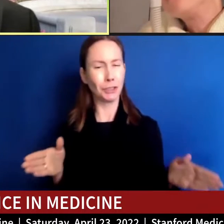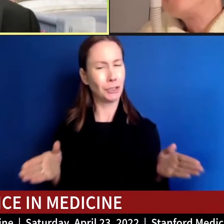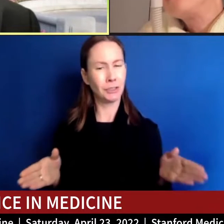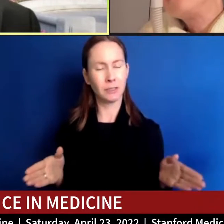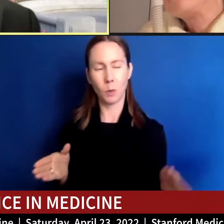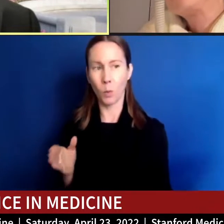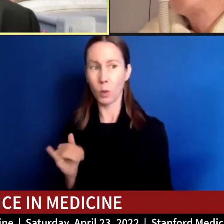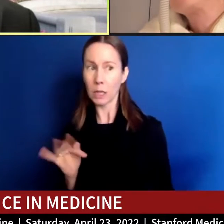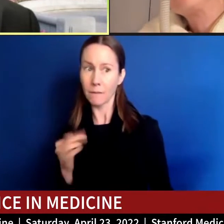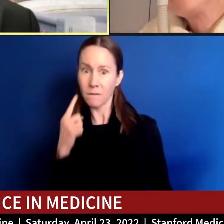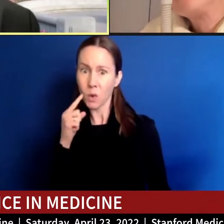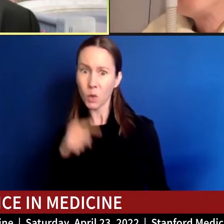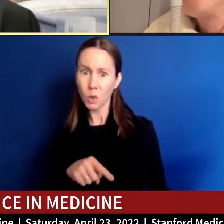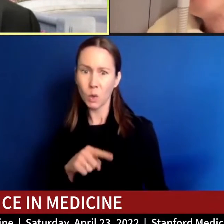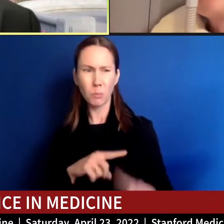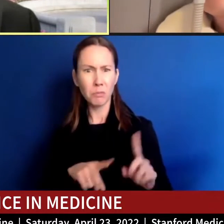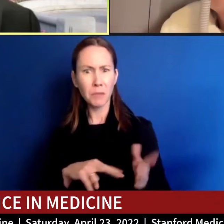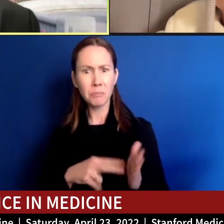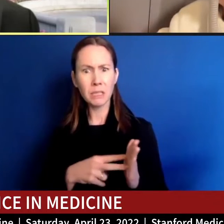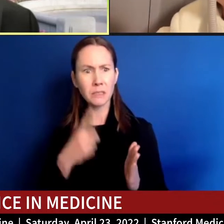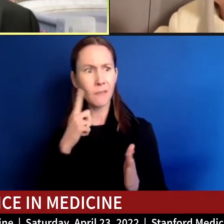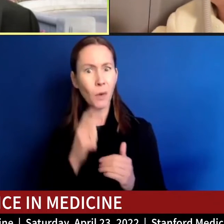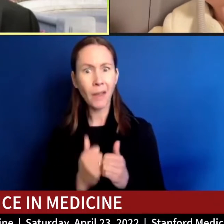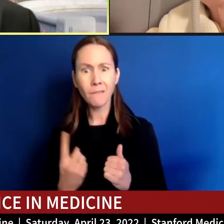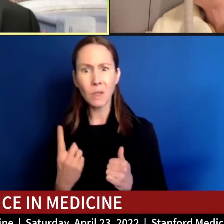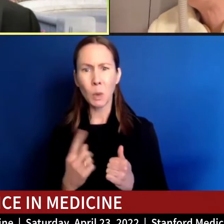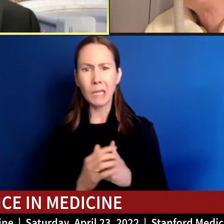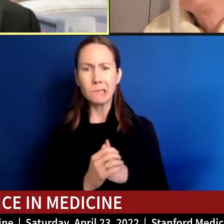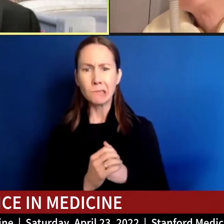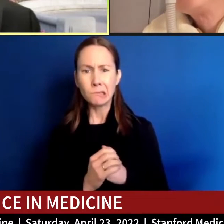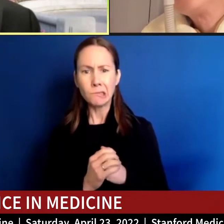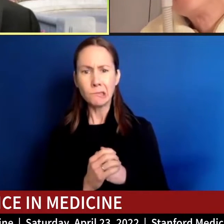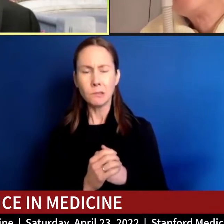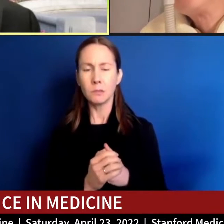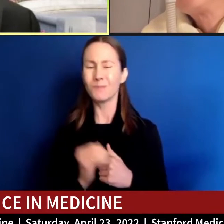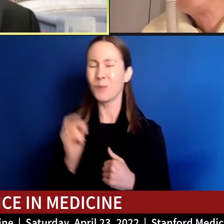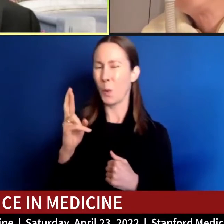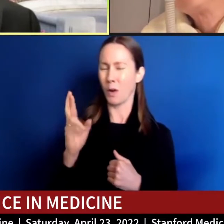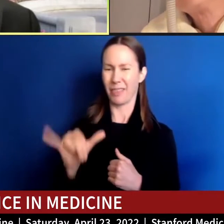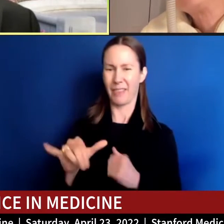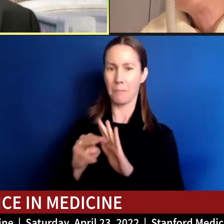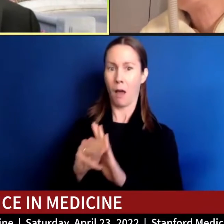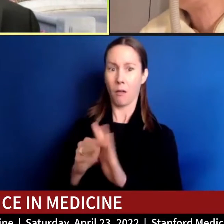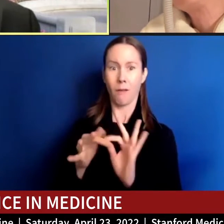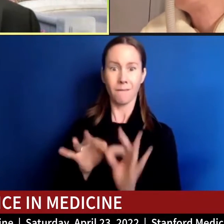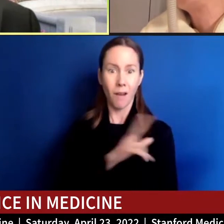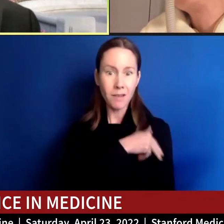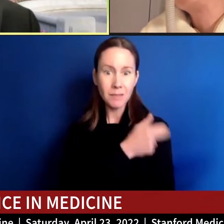you, we’re going to have to do it for everyone. Or the models of hospital staffing, where we keep,